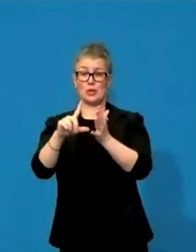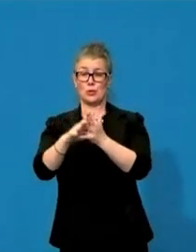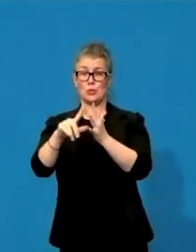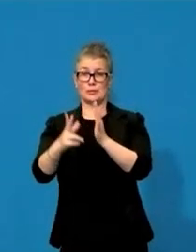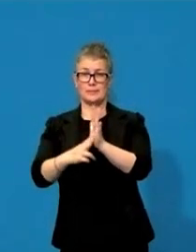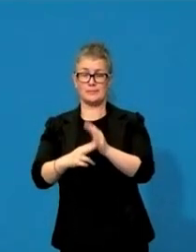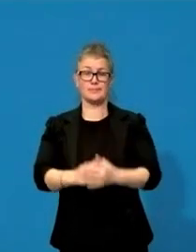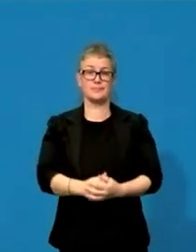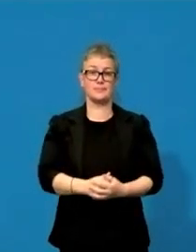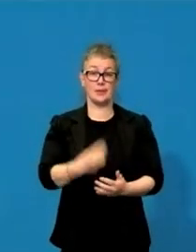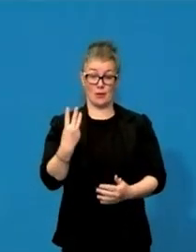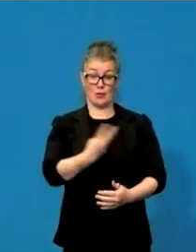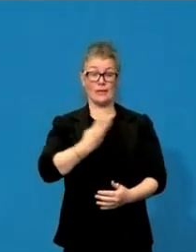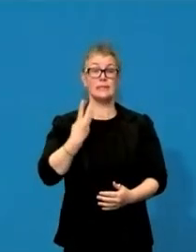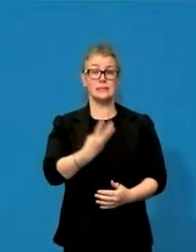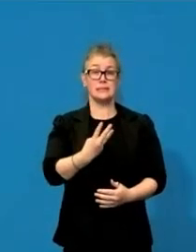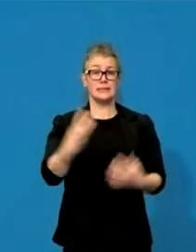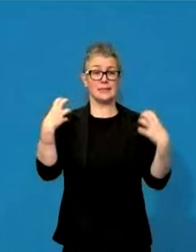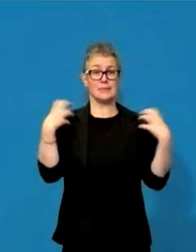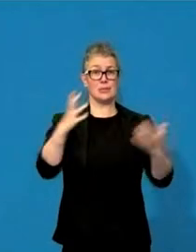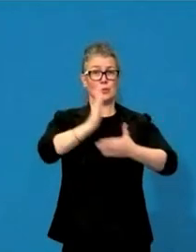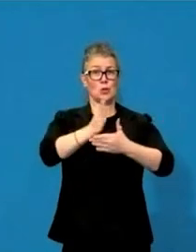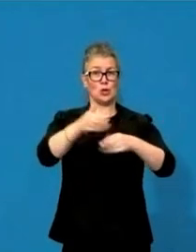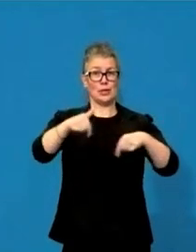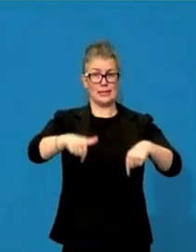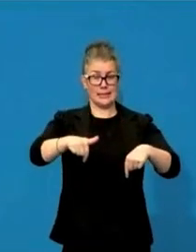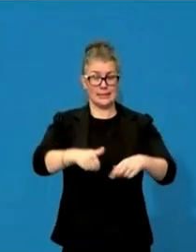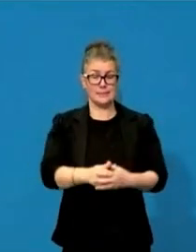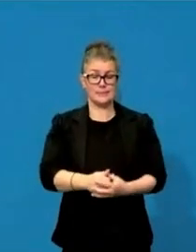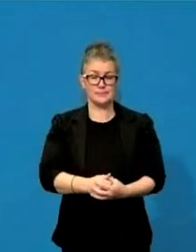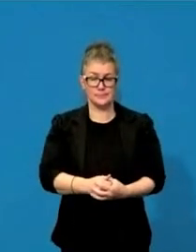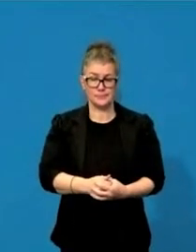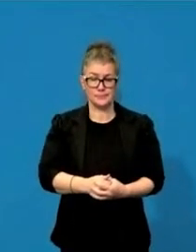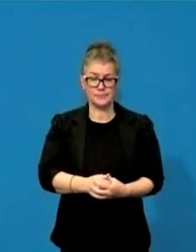We are the three Commissioners who are participating in this hearing.